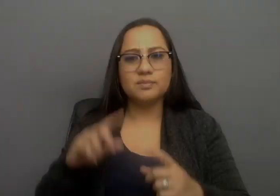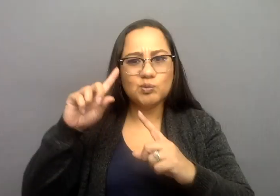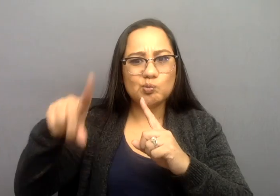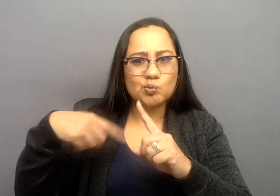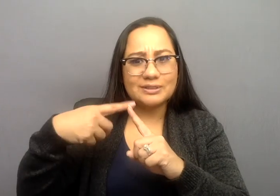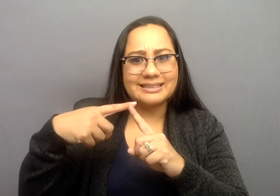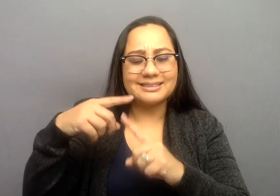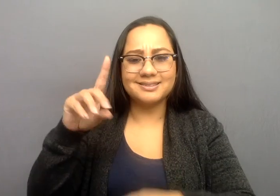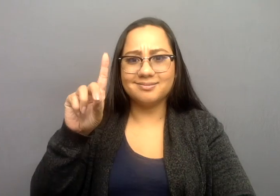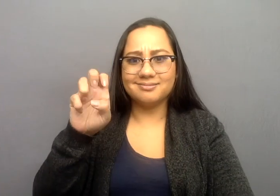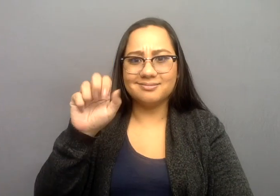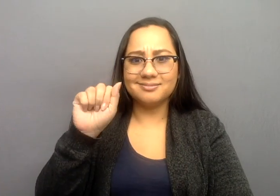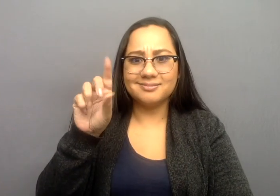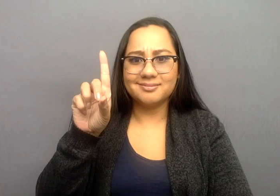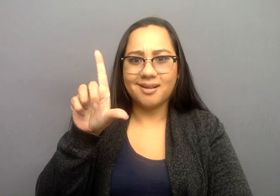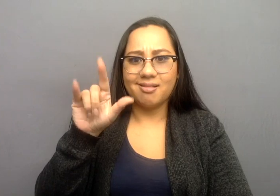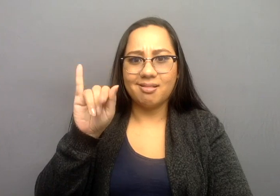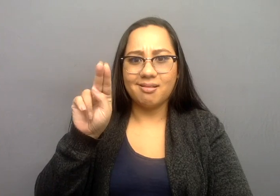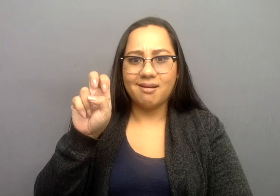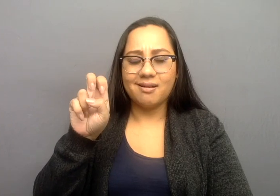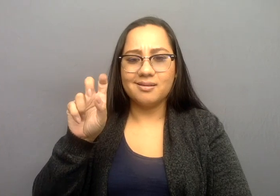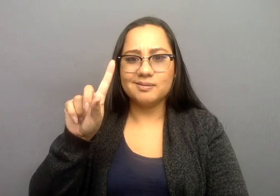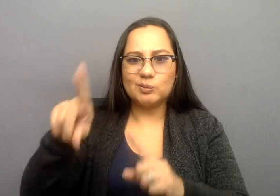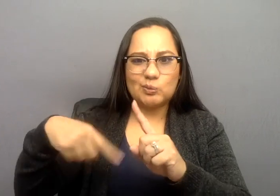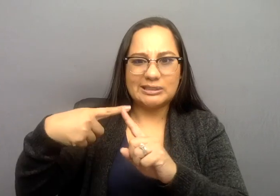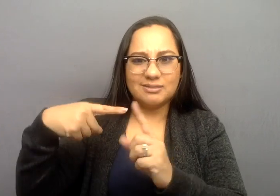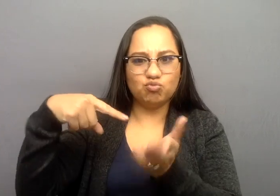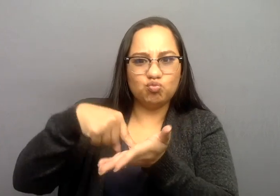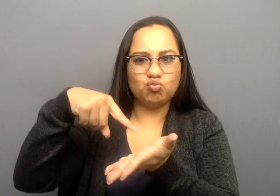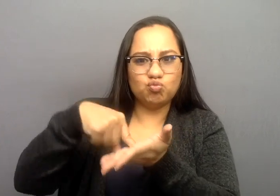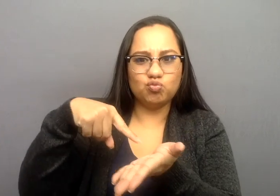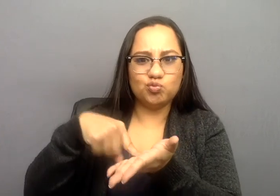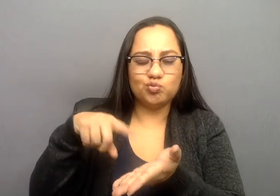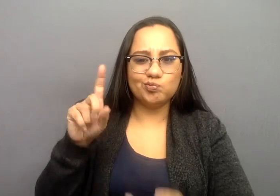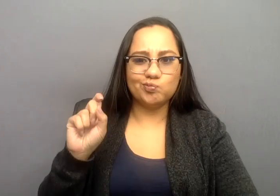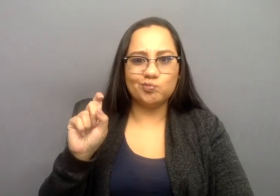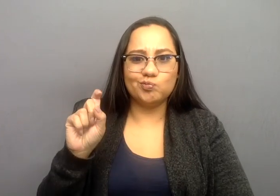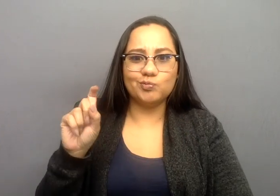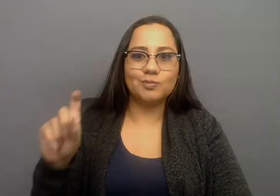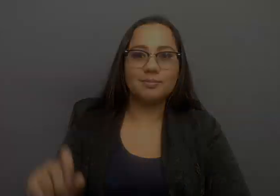When is the deadline?